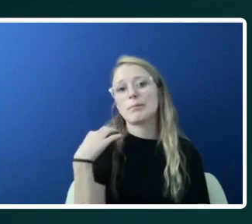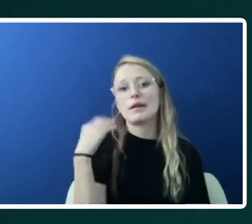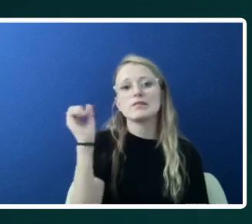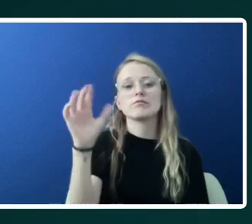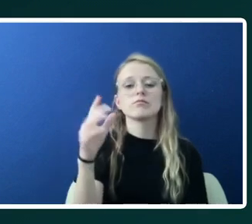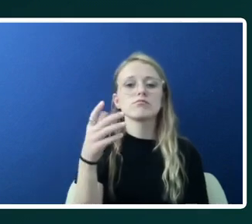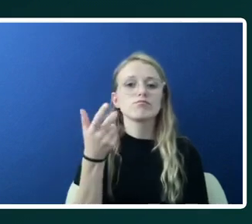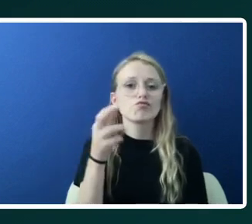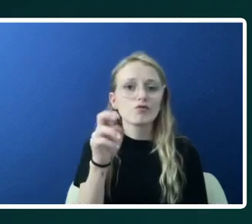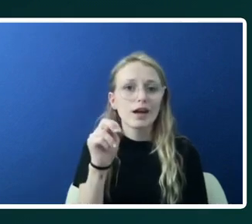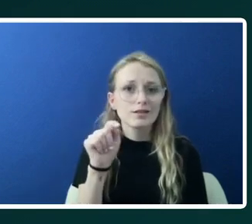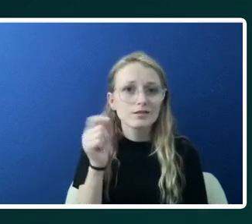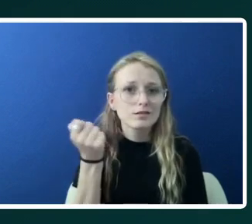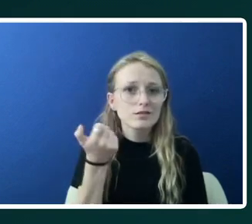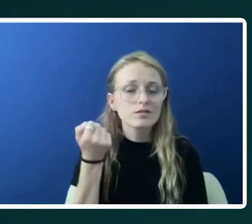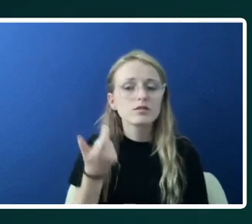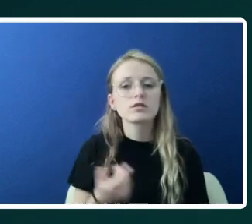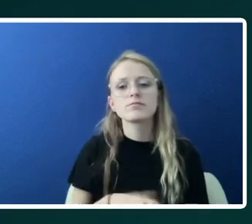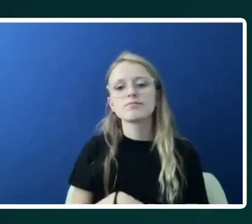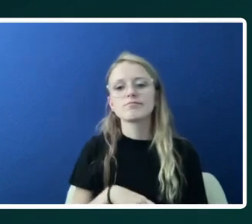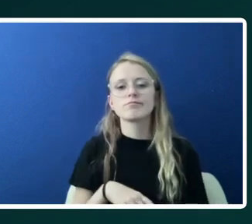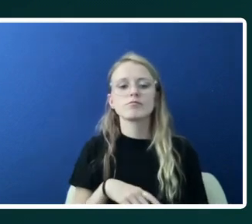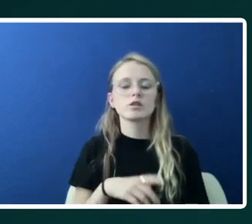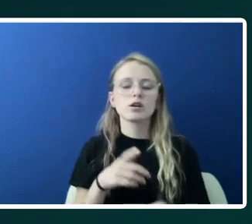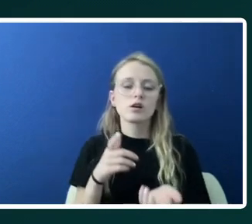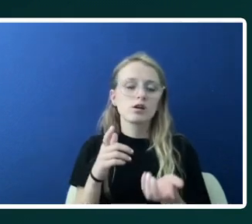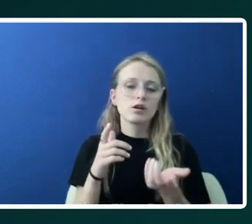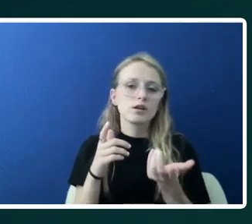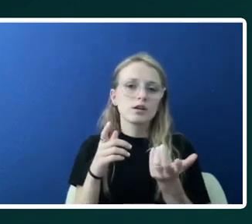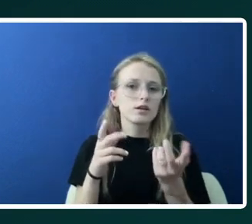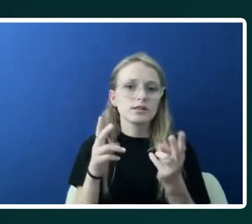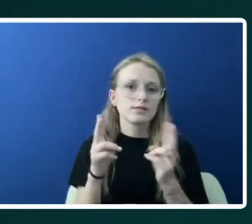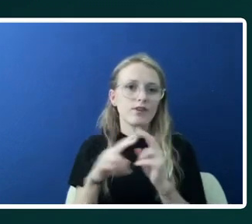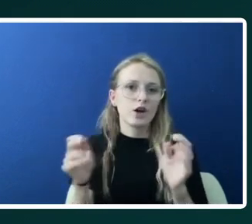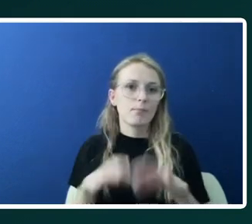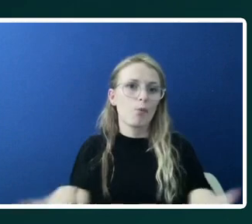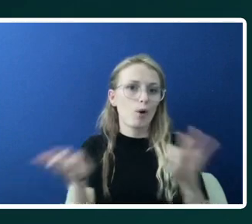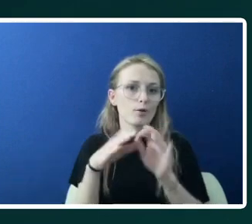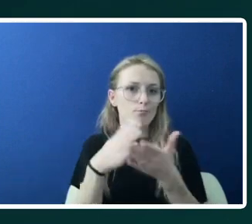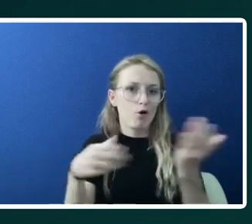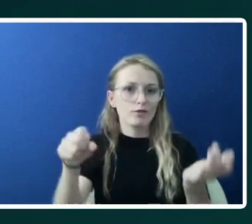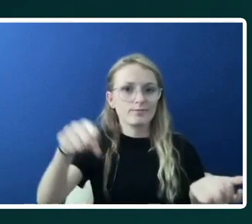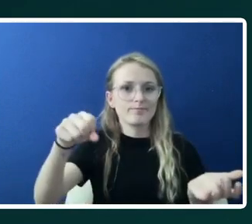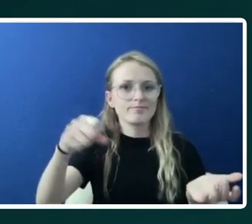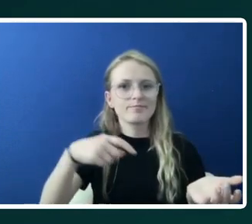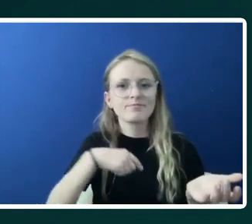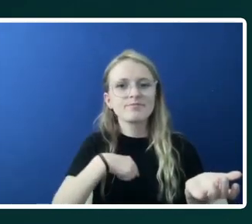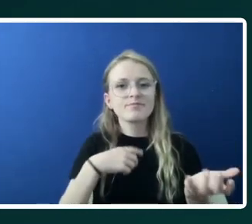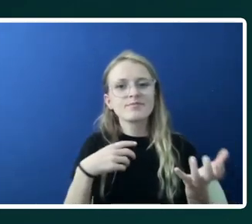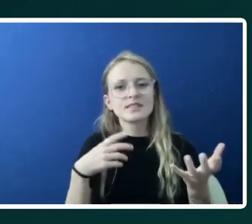this is very -- it's a very important thing, the funding. But I would not be limited by not having